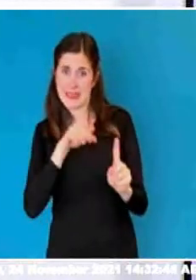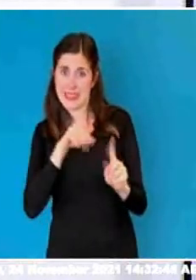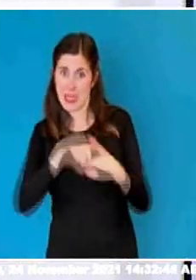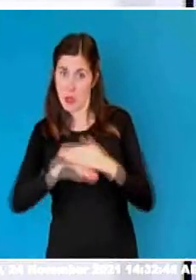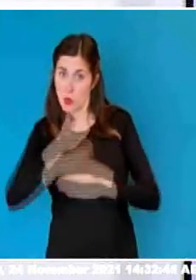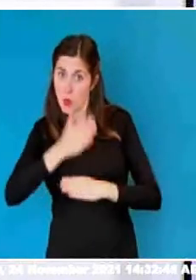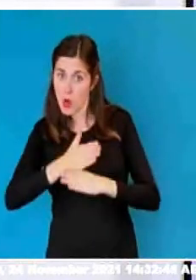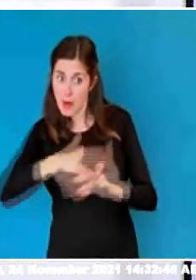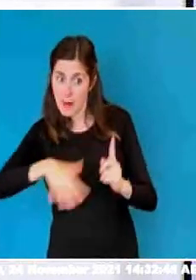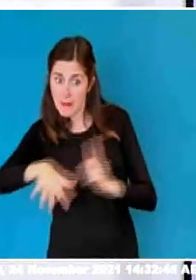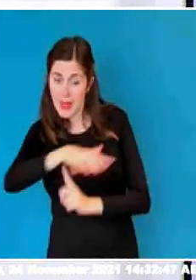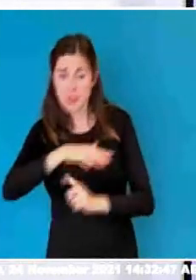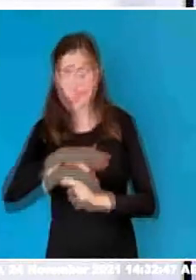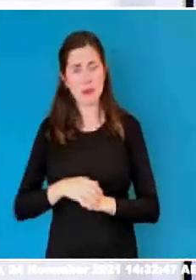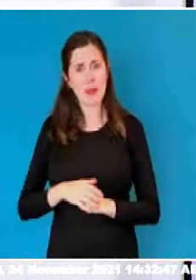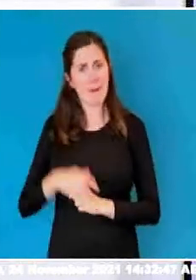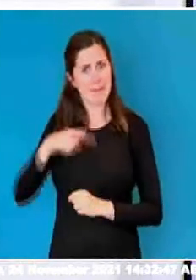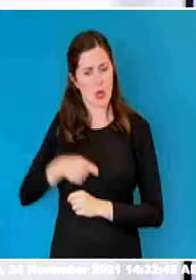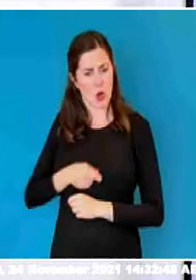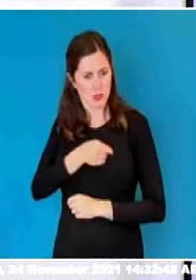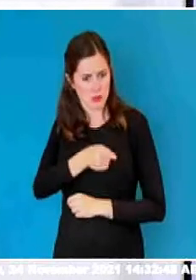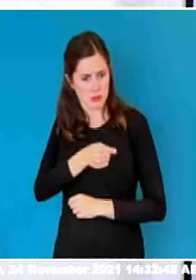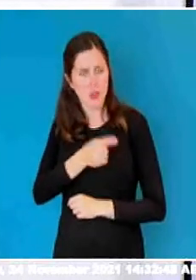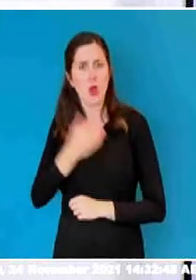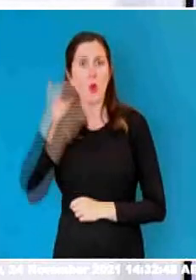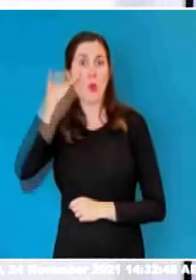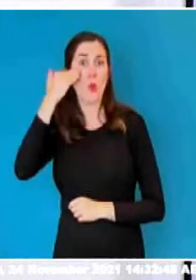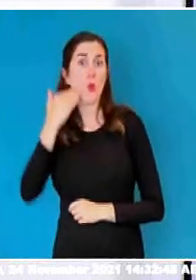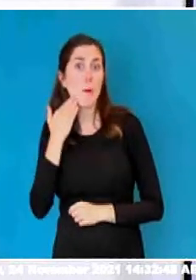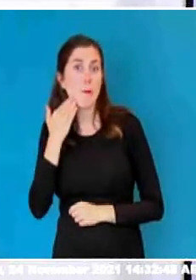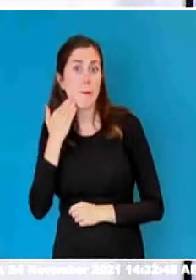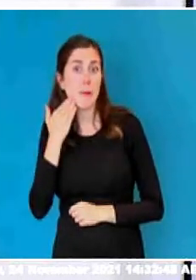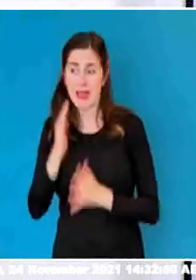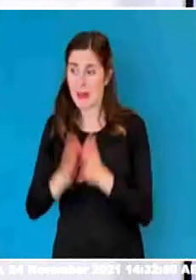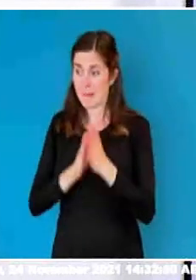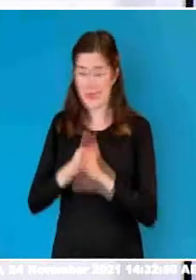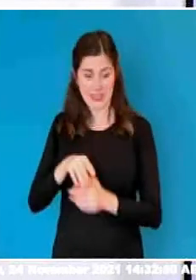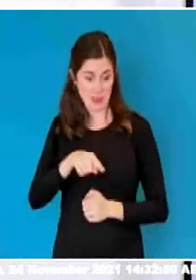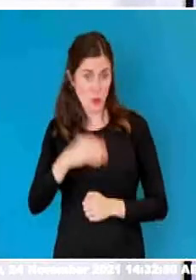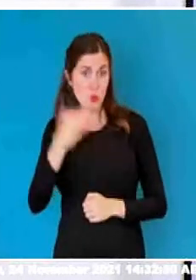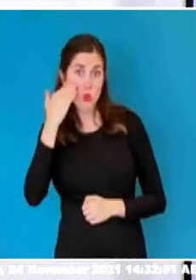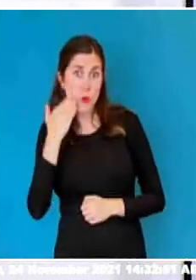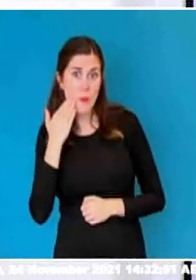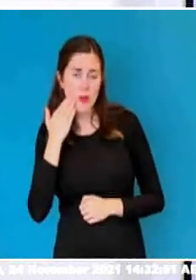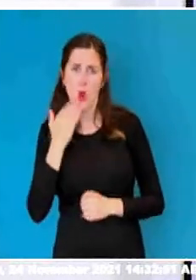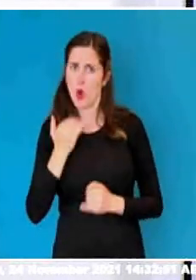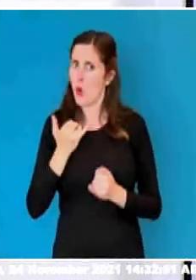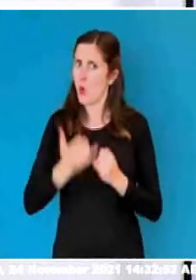that somebody is a woman and that might make them more vulnerable to be sexually harassed,